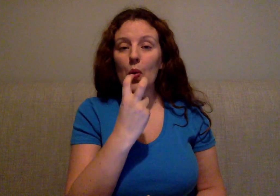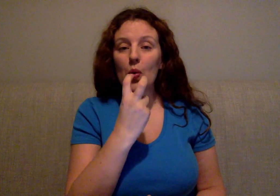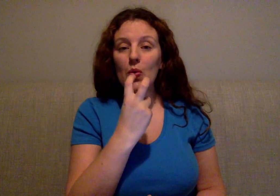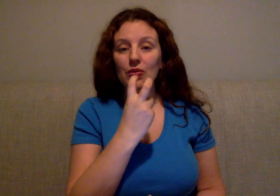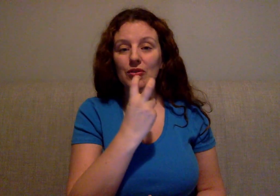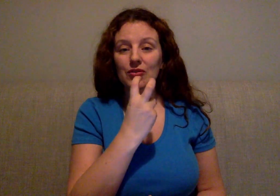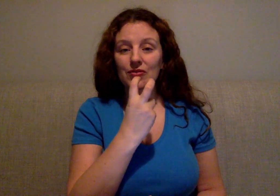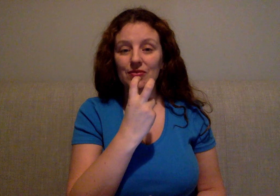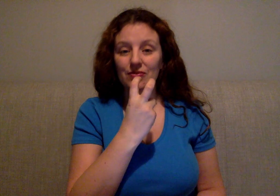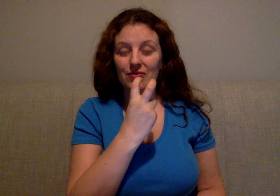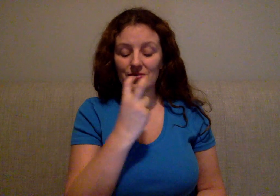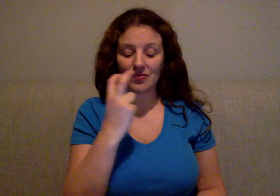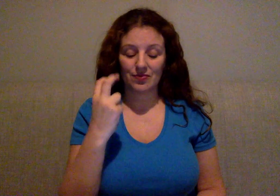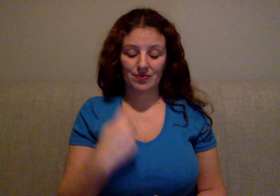OLD